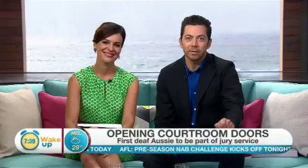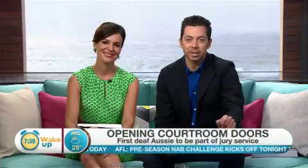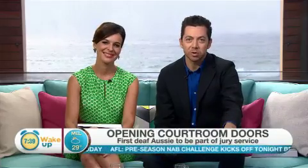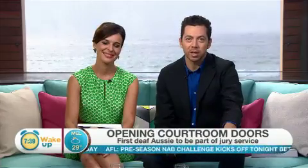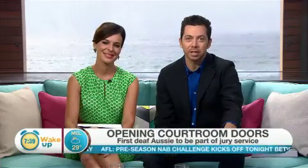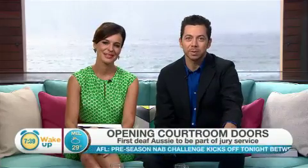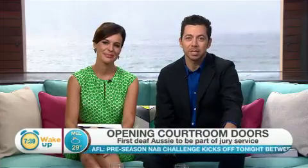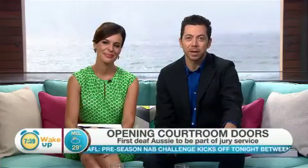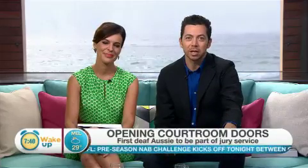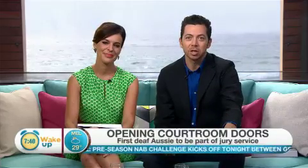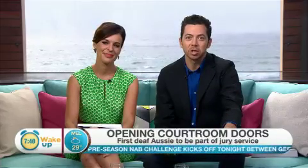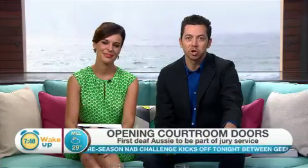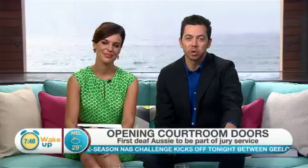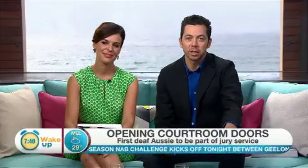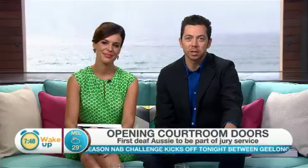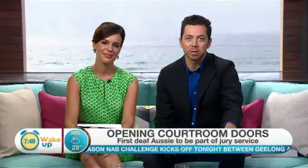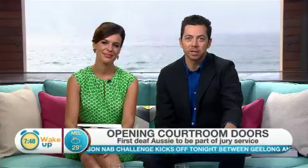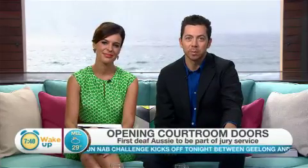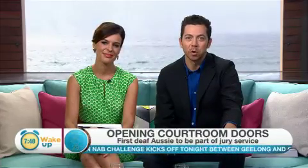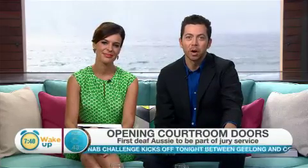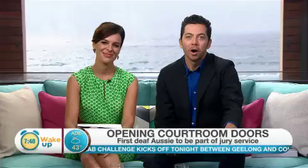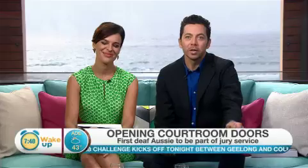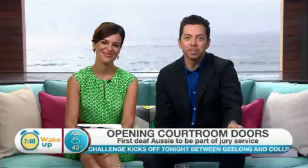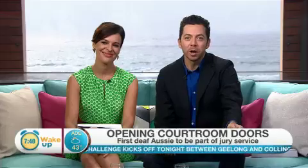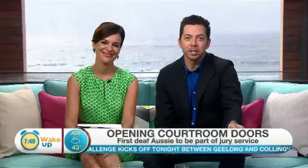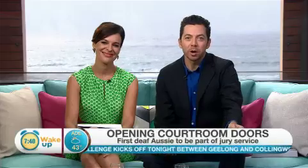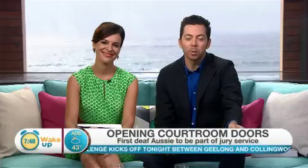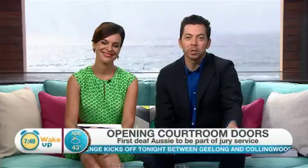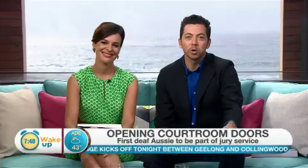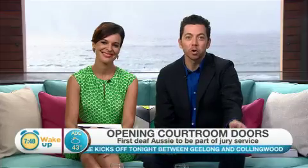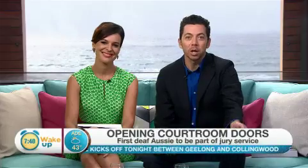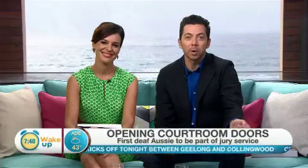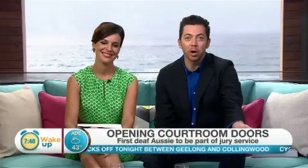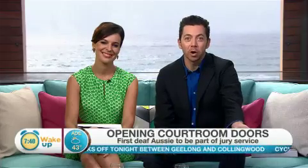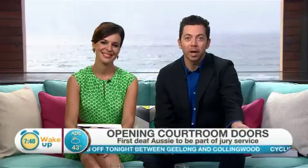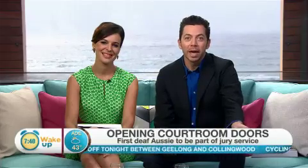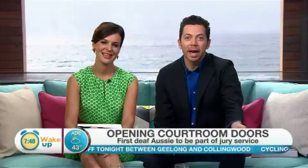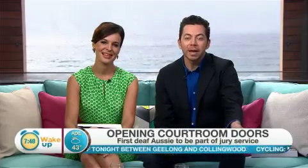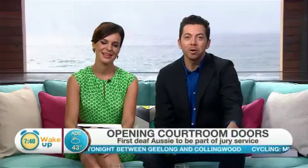Australian to participate in jury service. For more on this milestone we were joined earlier by her and